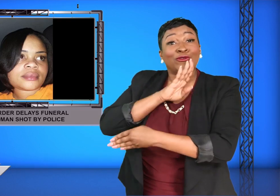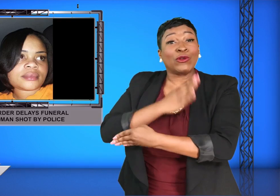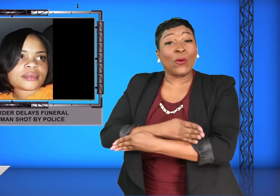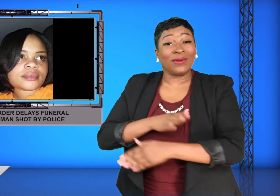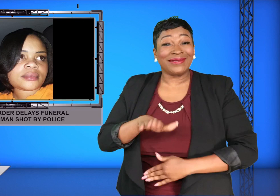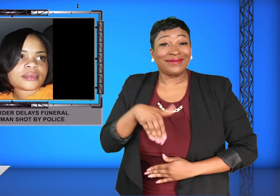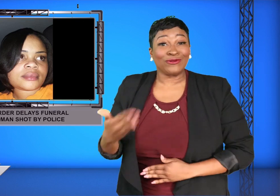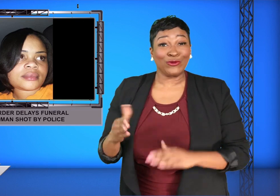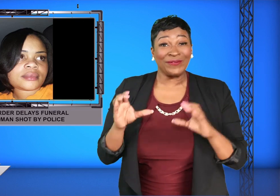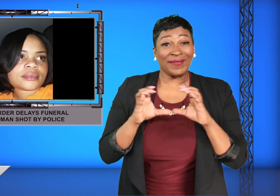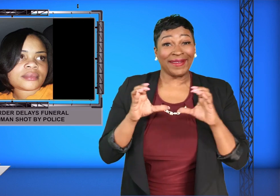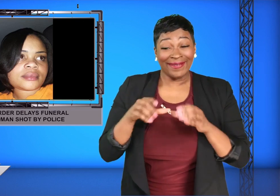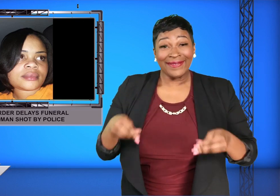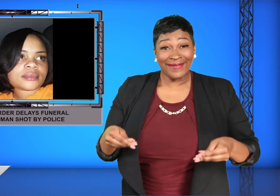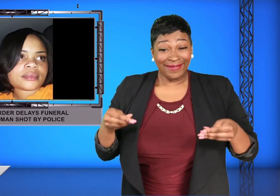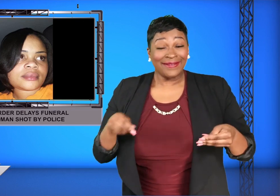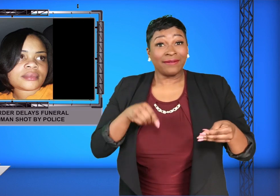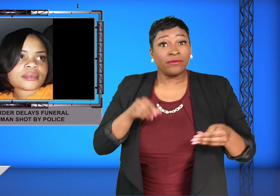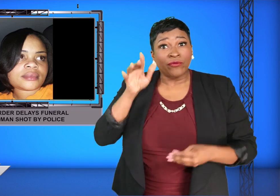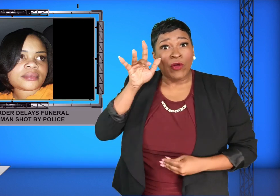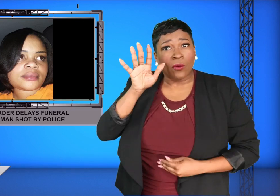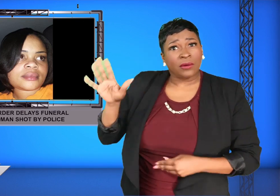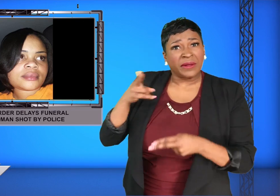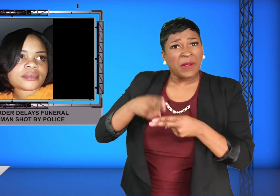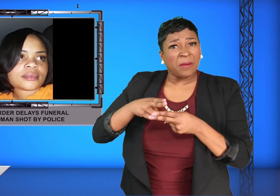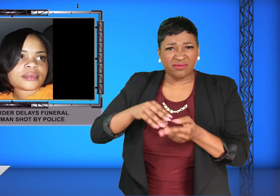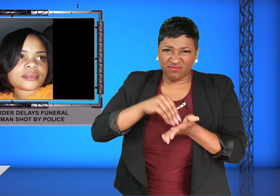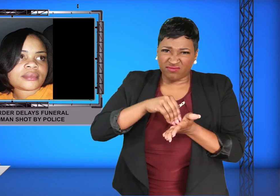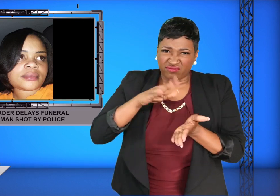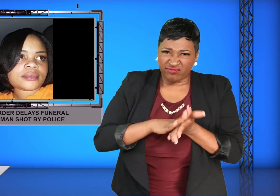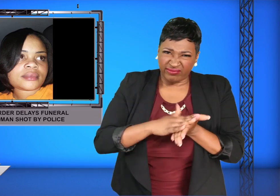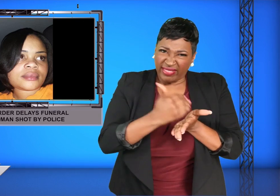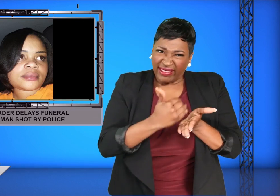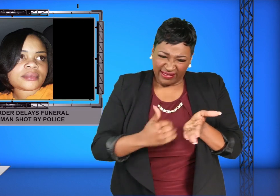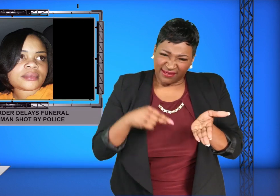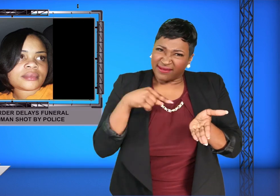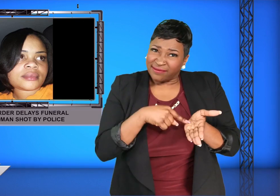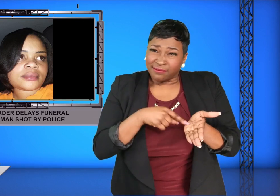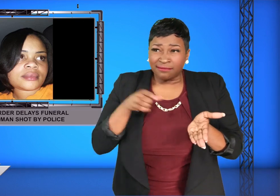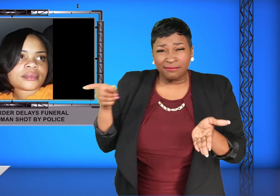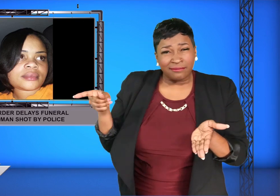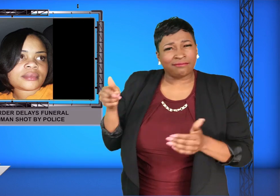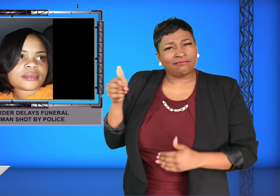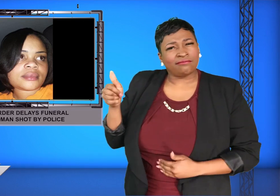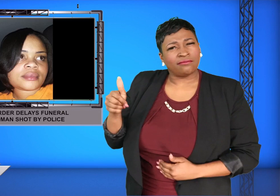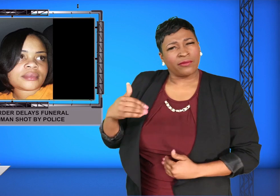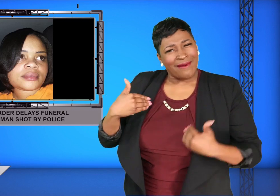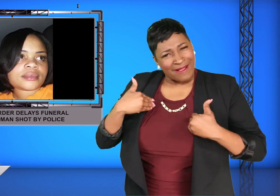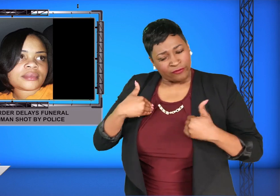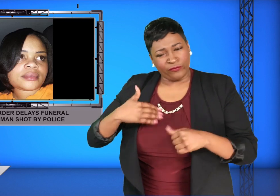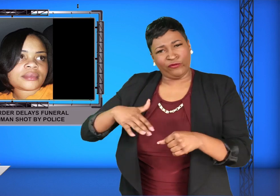On his daughter's death certificate, Jefferson is listed as the person who has full authority